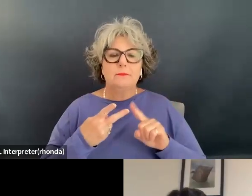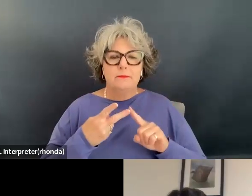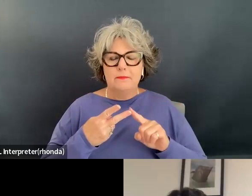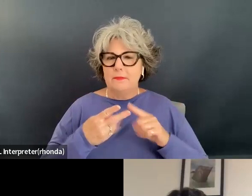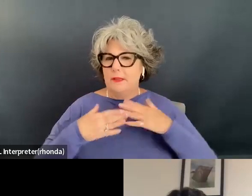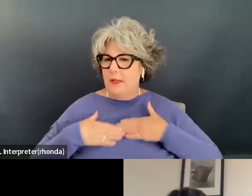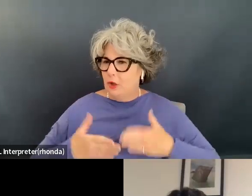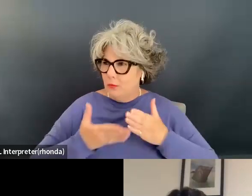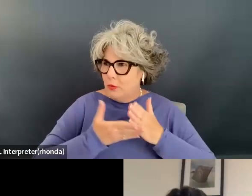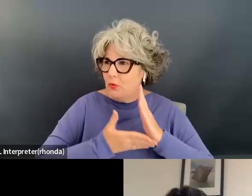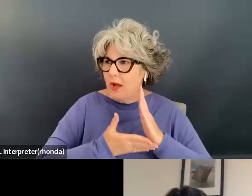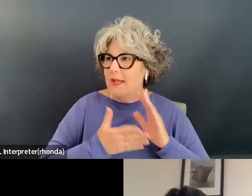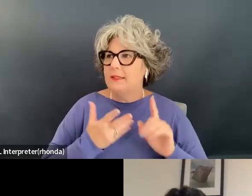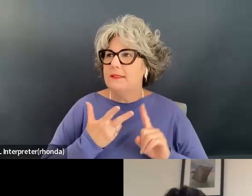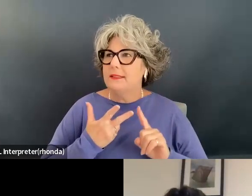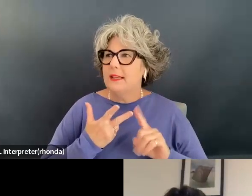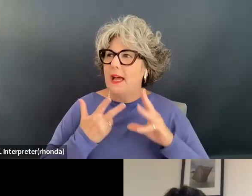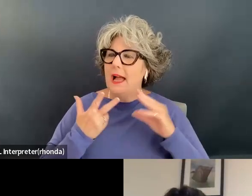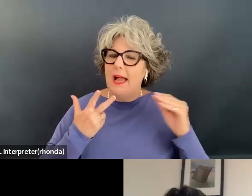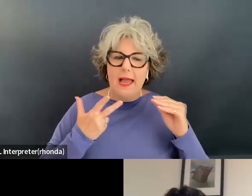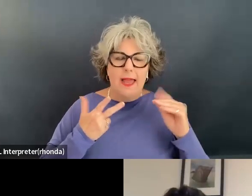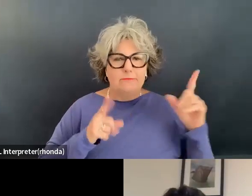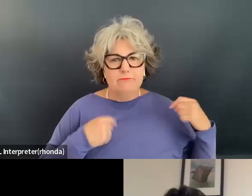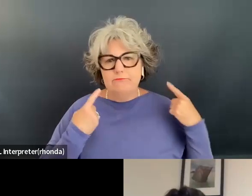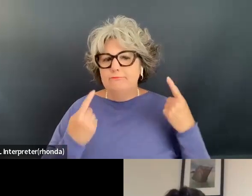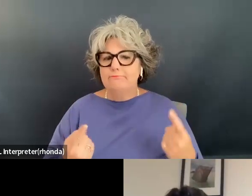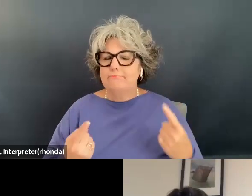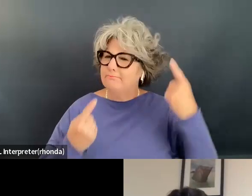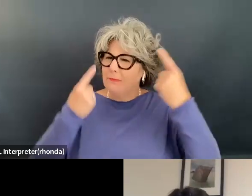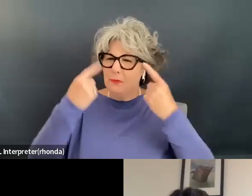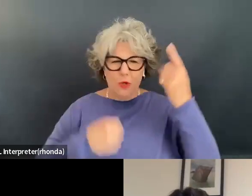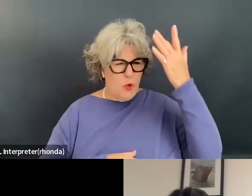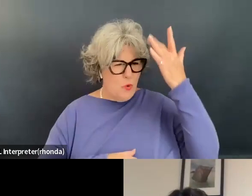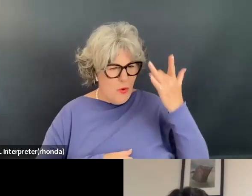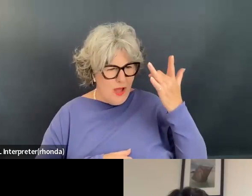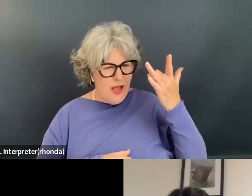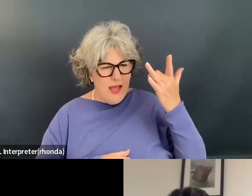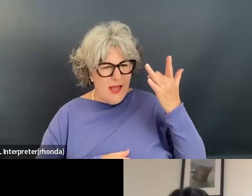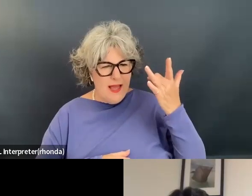And all the time, I was wondering why we have all these weird